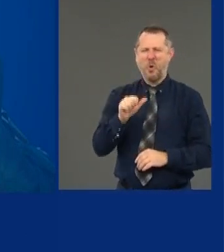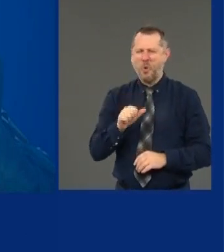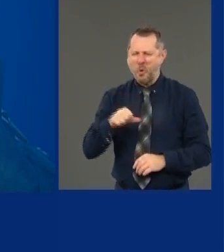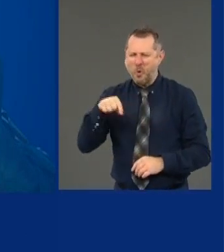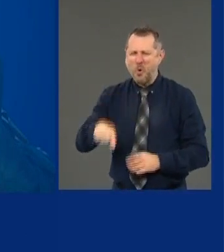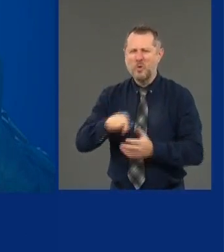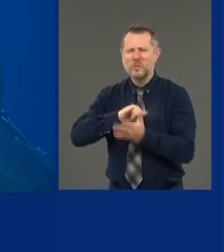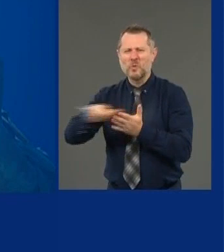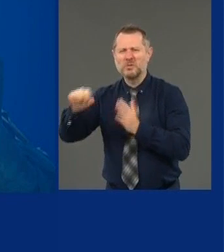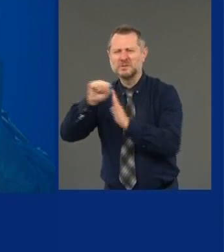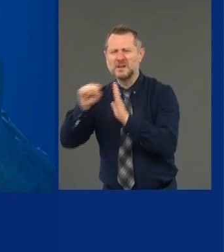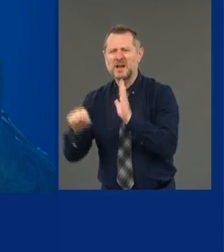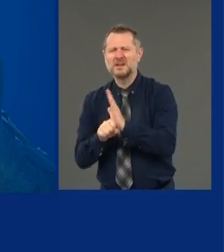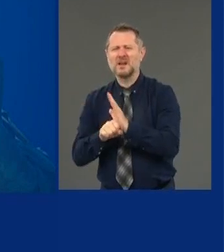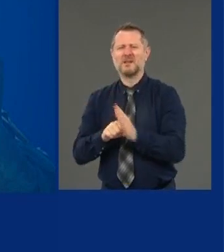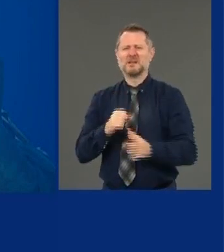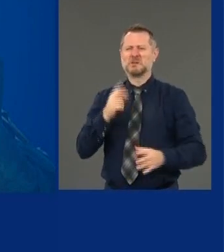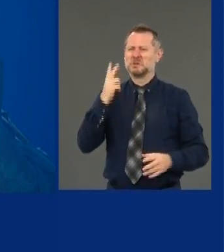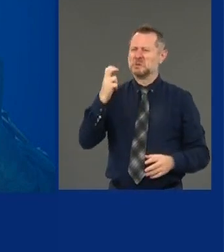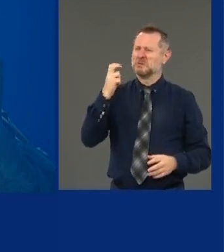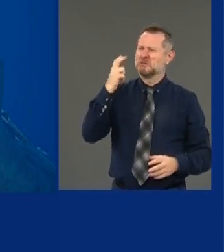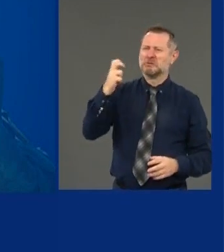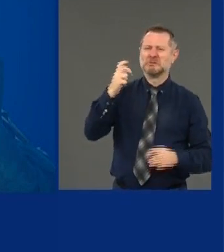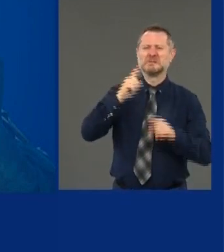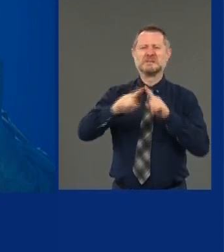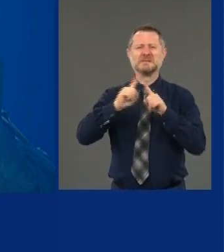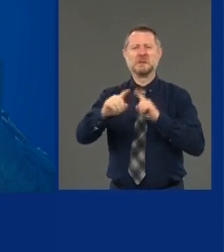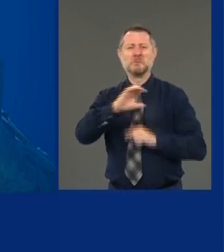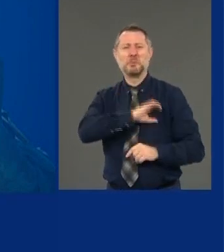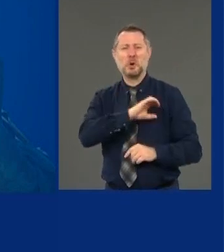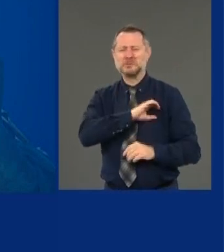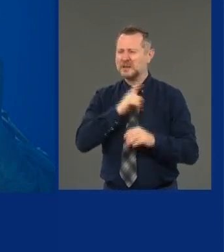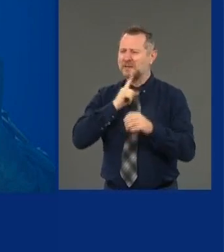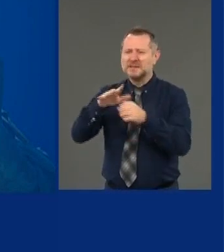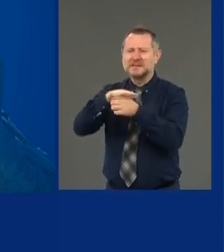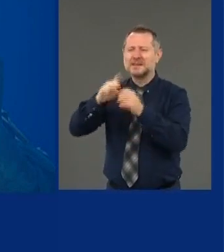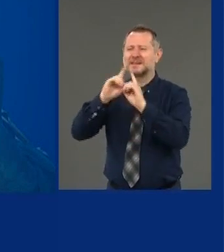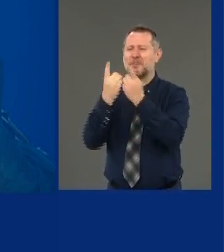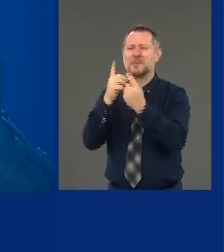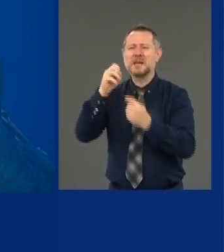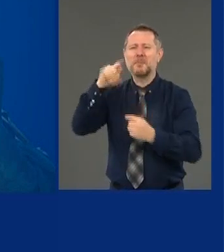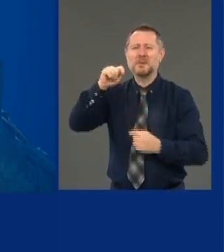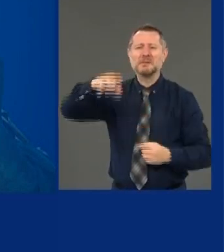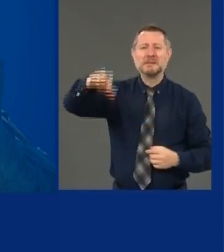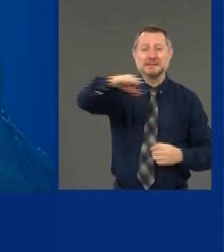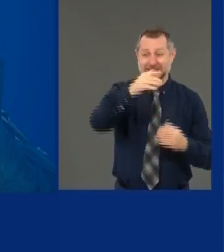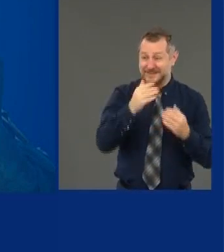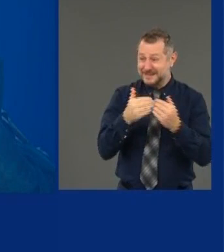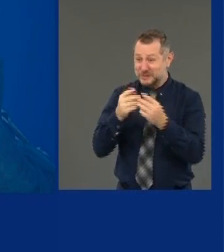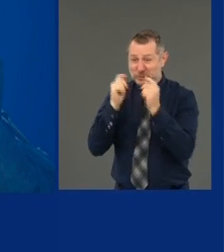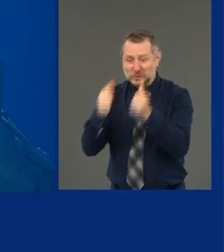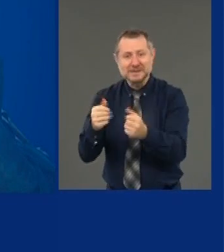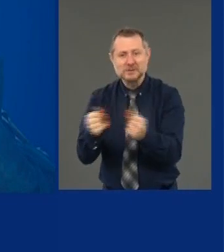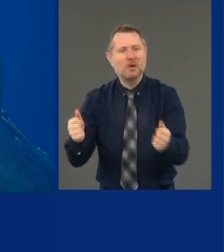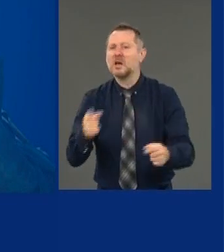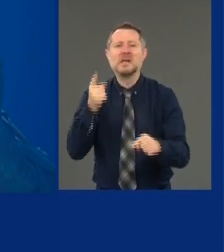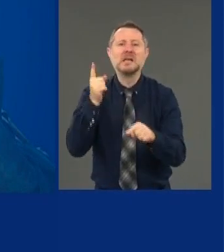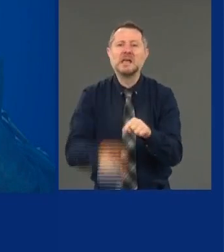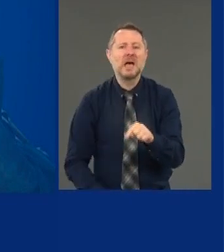WITH THIS. ALL ACROSS THE COUNTRY AND ALL ACROSS THE STATE. WE HAVE HUNDREDS OF POLICE DEPARTMENTS.